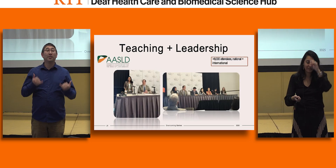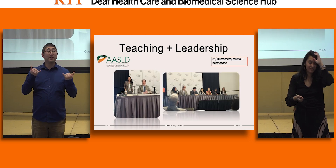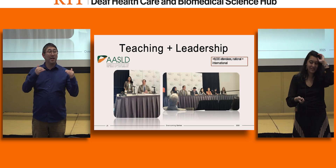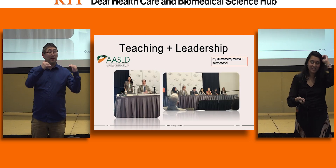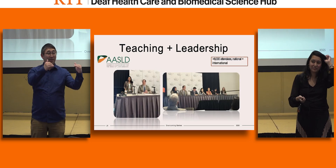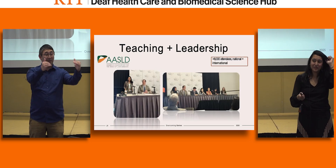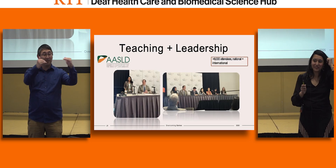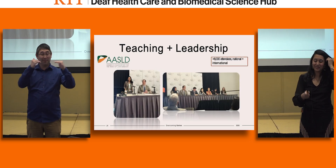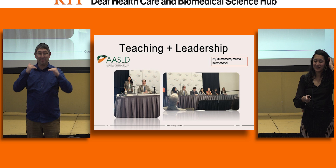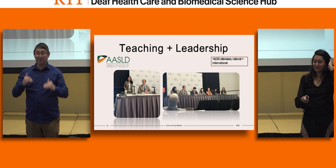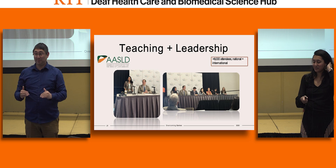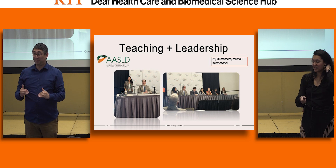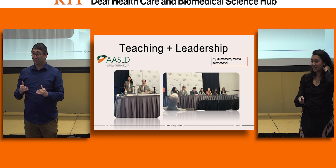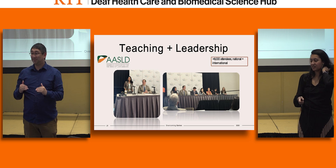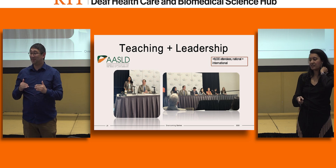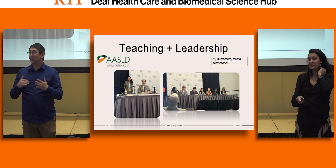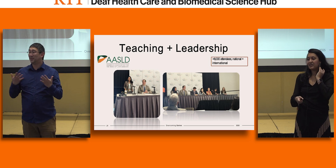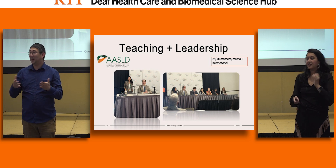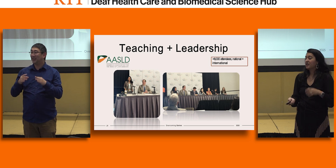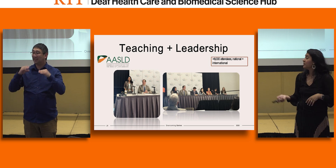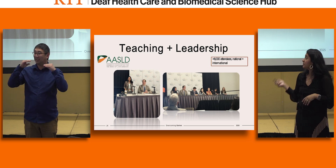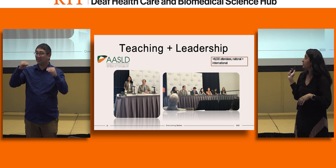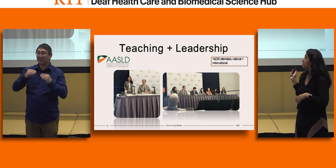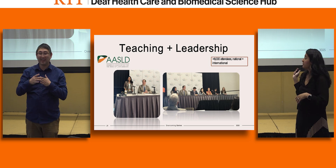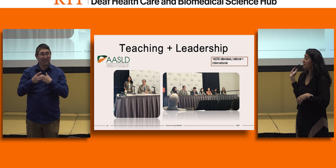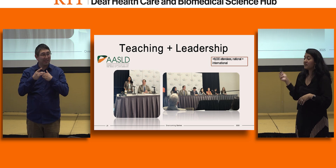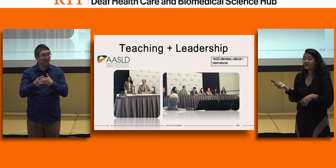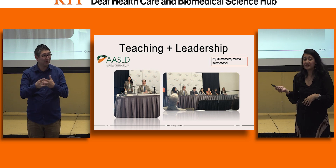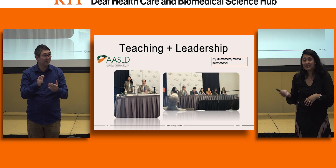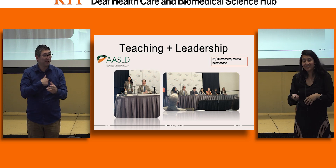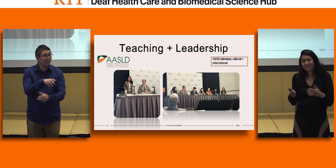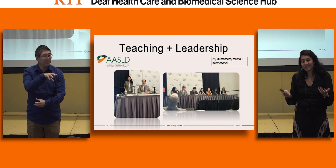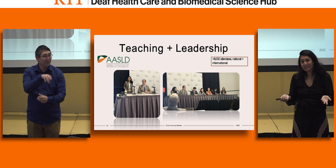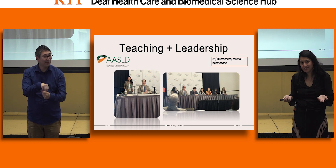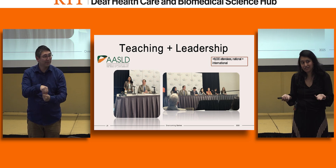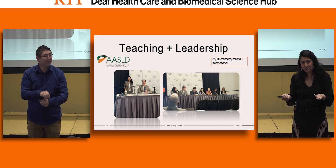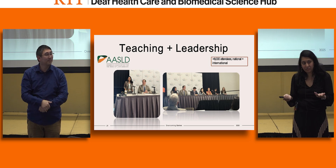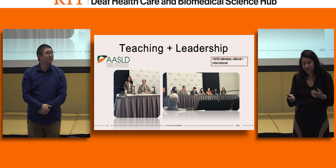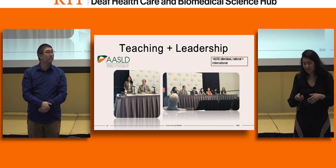So, moving on from endoscopy, so some of the teaching and leadership.